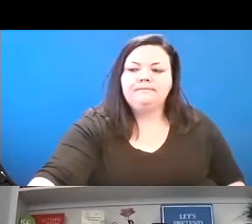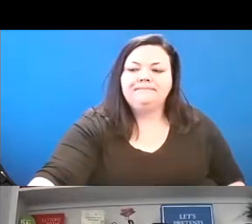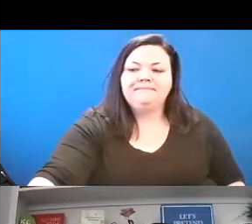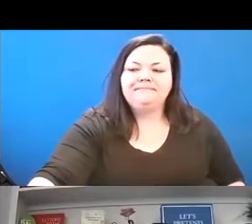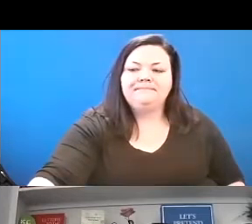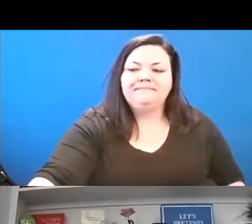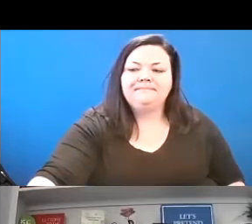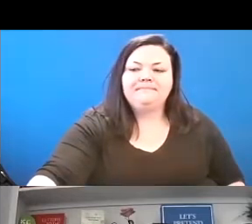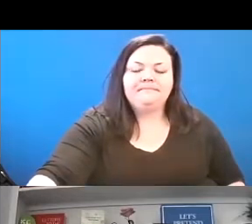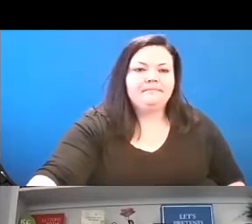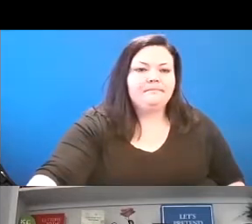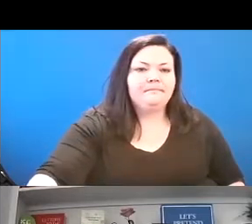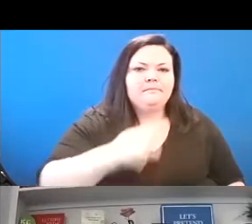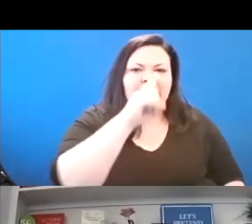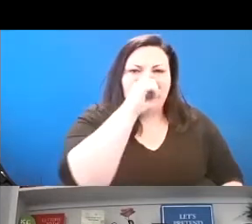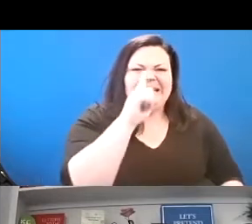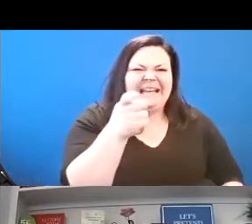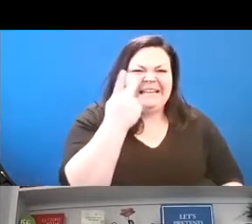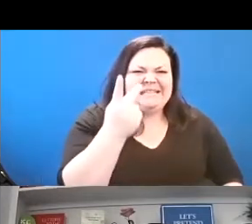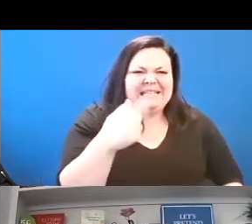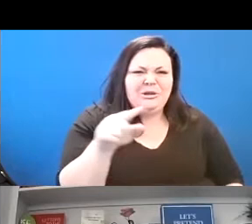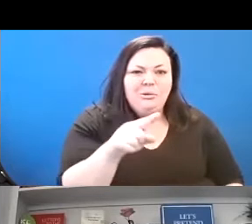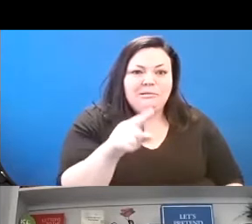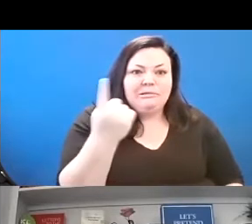i can't actually see you all so if somebody would please put it in the chat